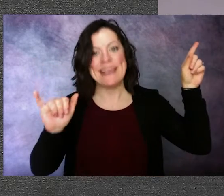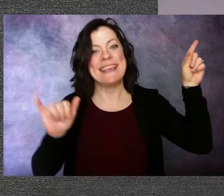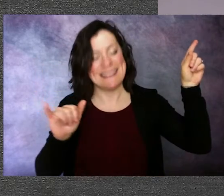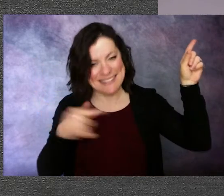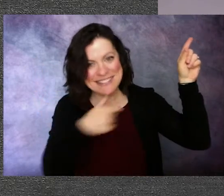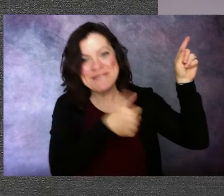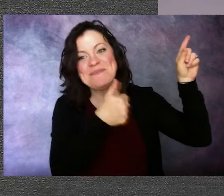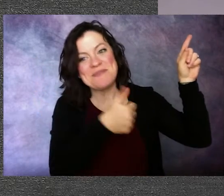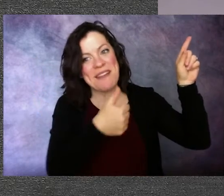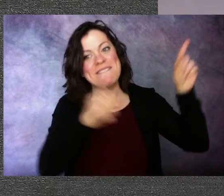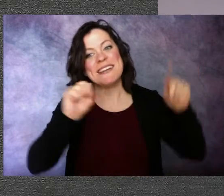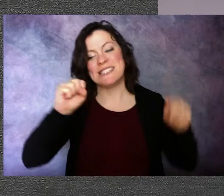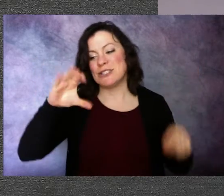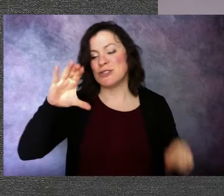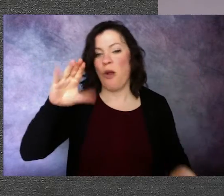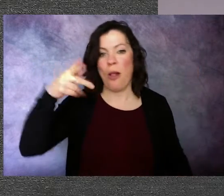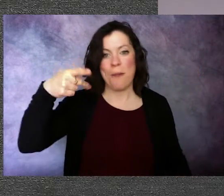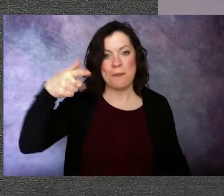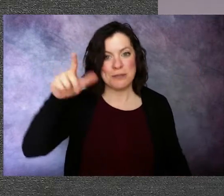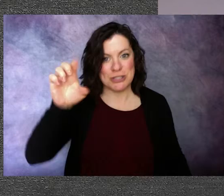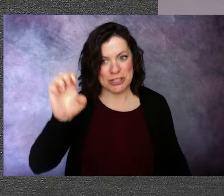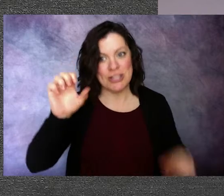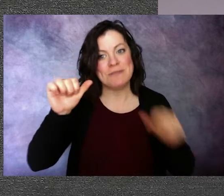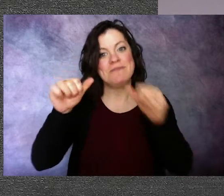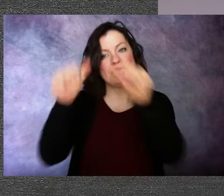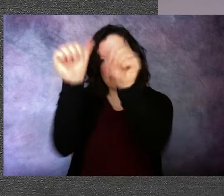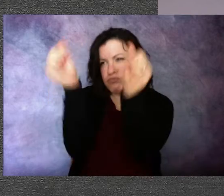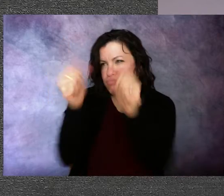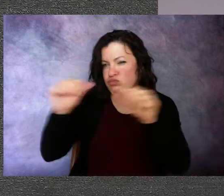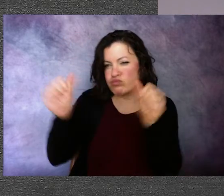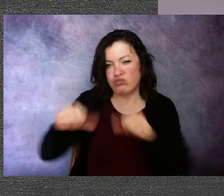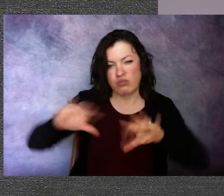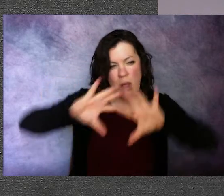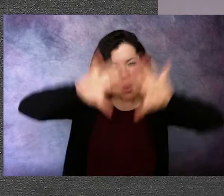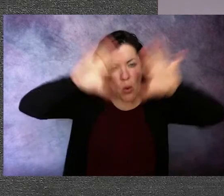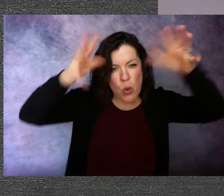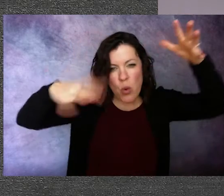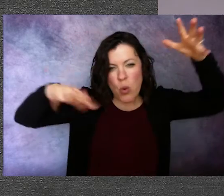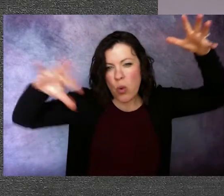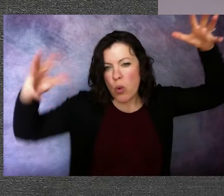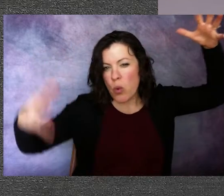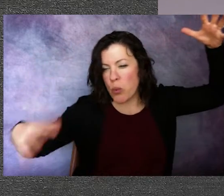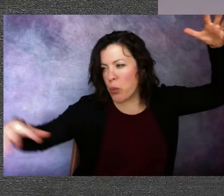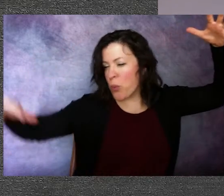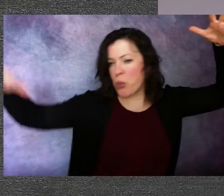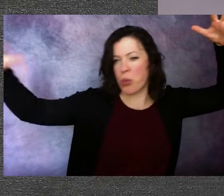We can walk around and see the side and the back and walk all around it. Today, we're gonna create our very own